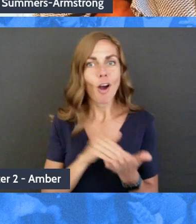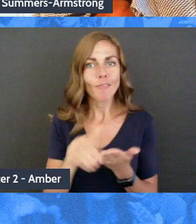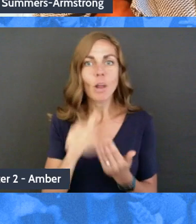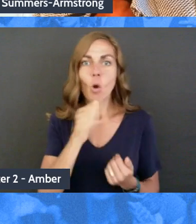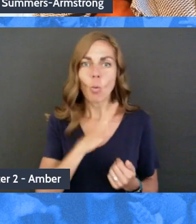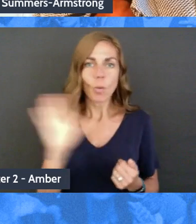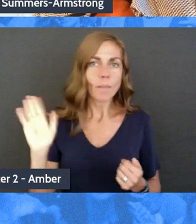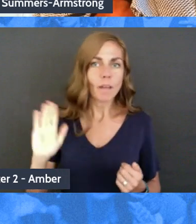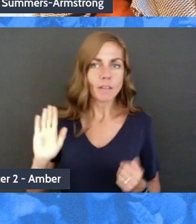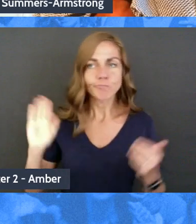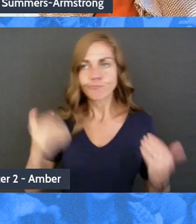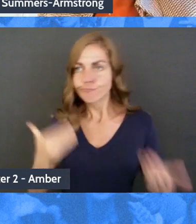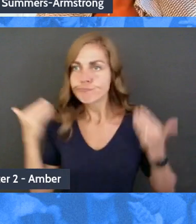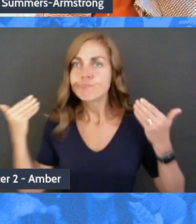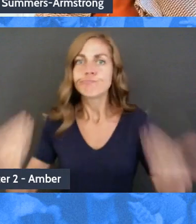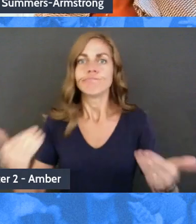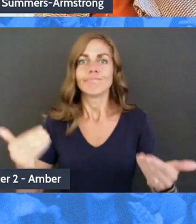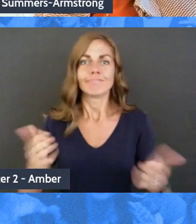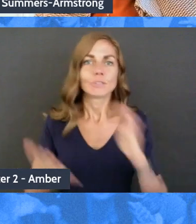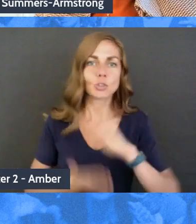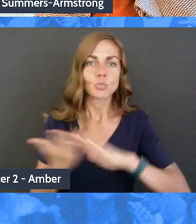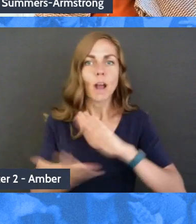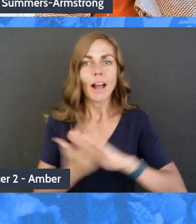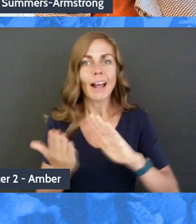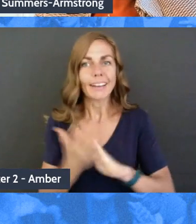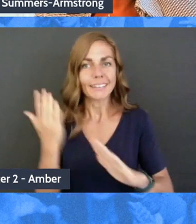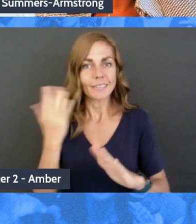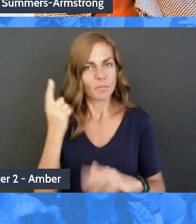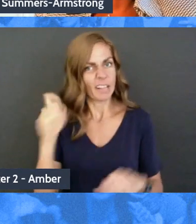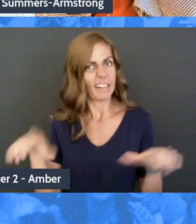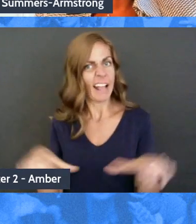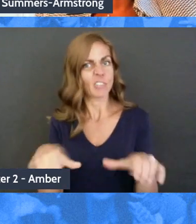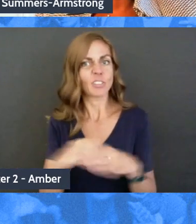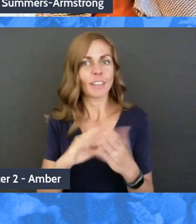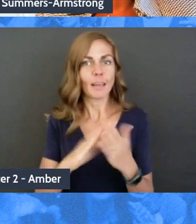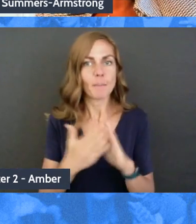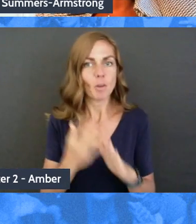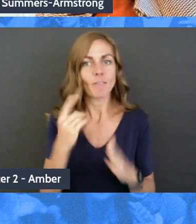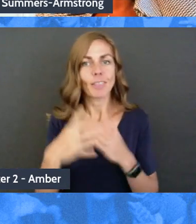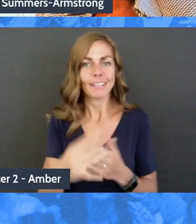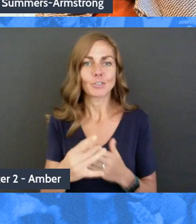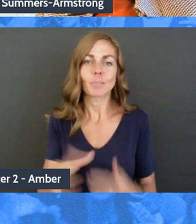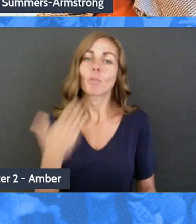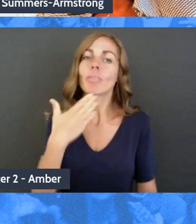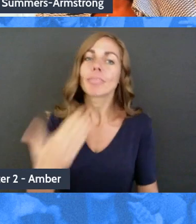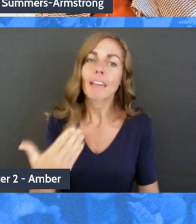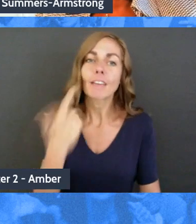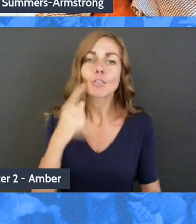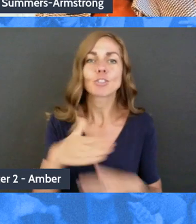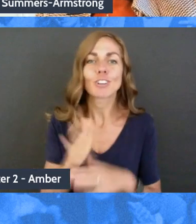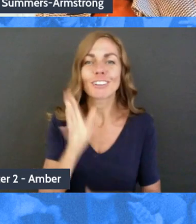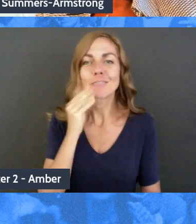to run through action in their community and leadership. So thank you so much for sharing that experience.